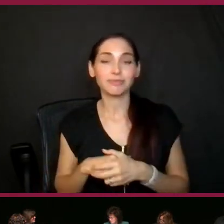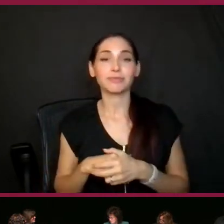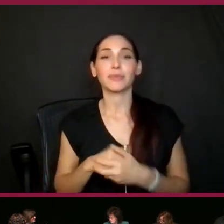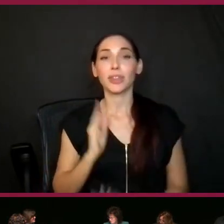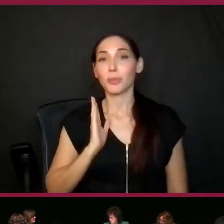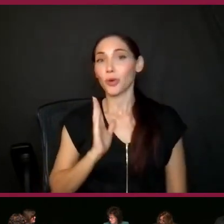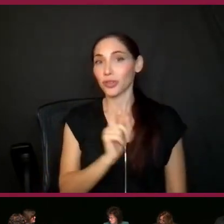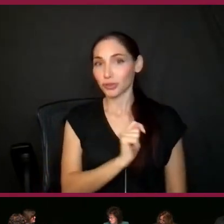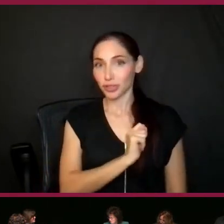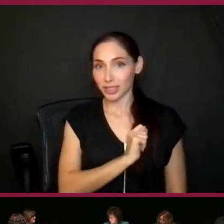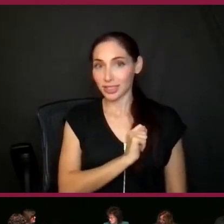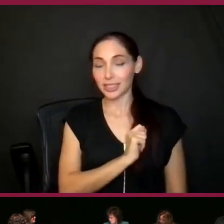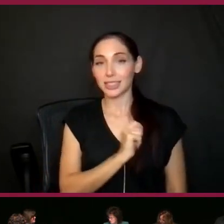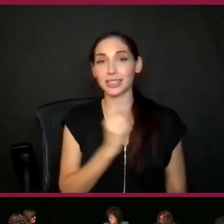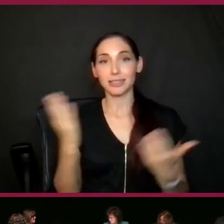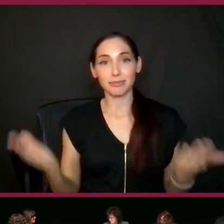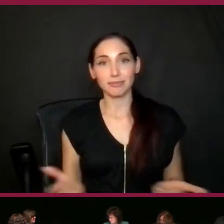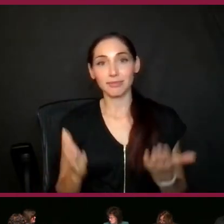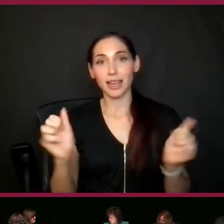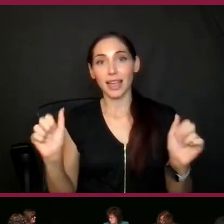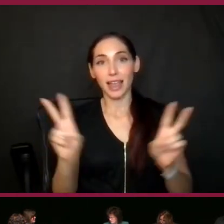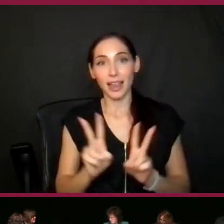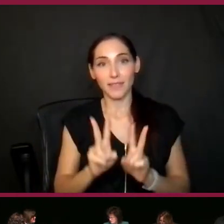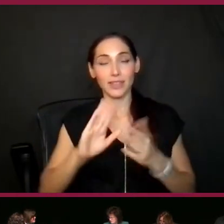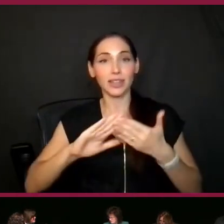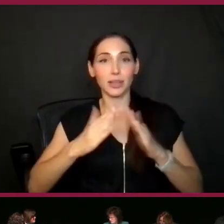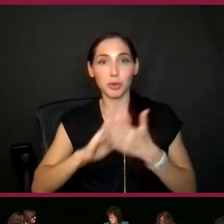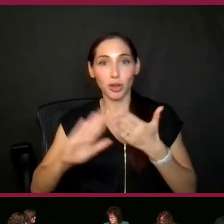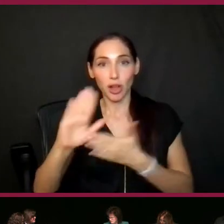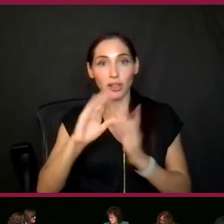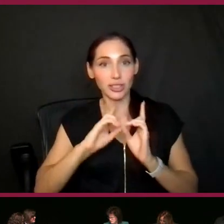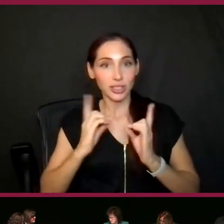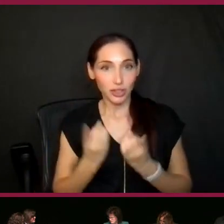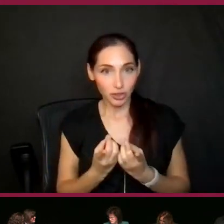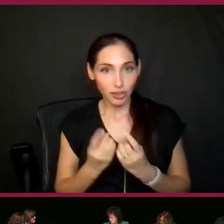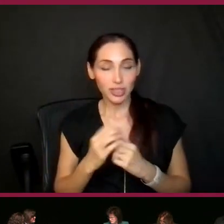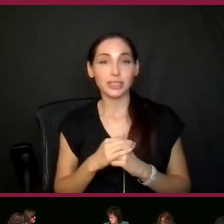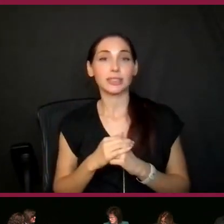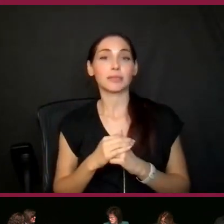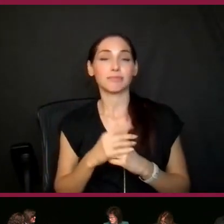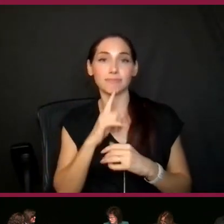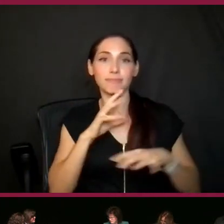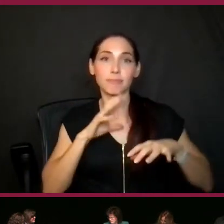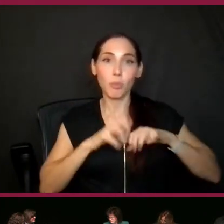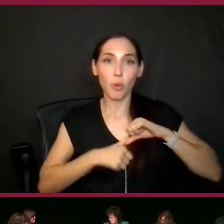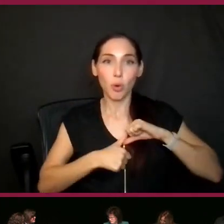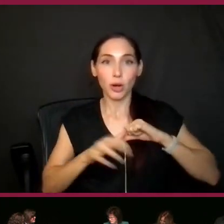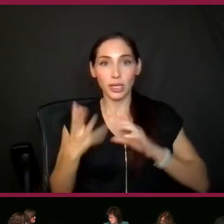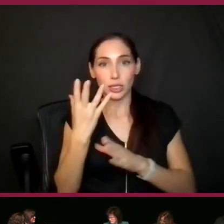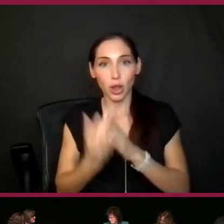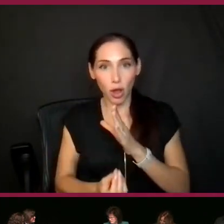Trustees in the Antelope Valley Community College District mourn his loss with his friends and